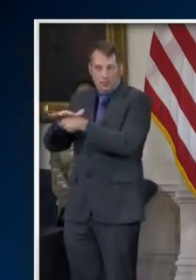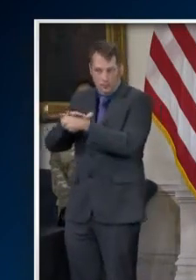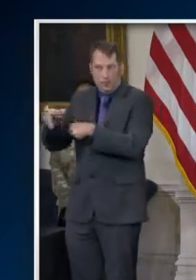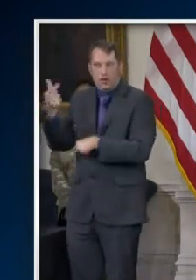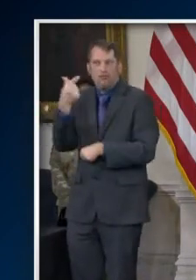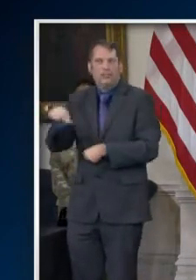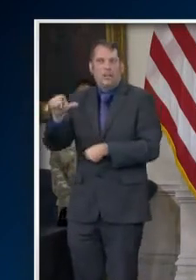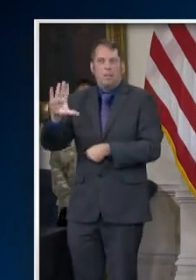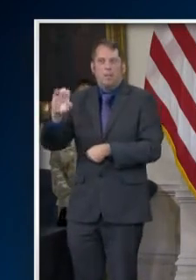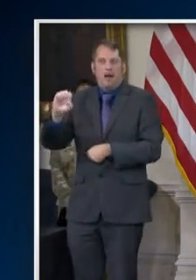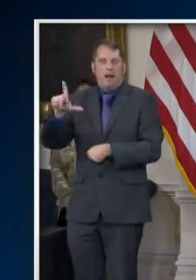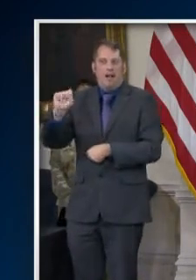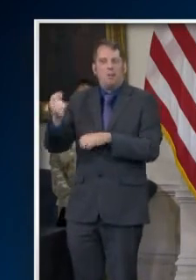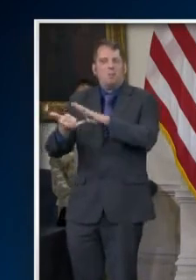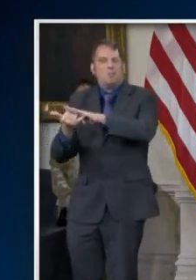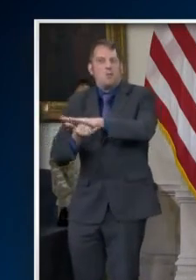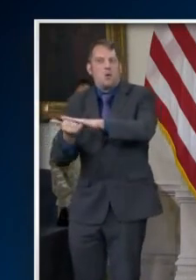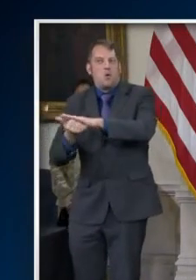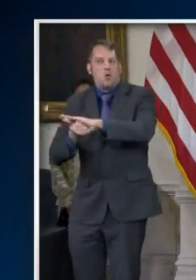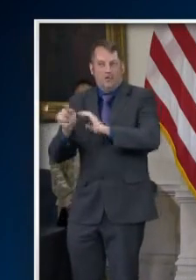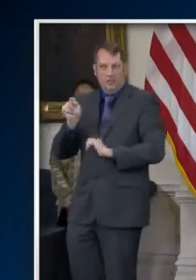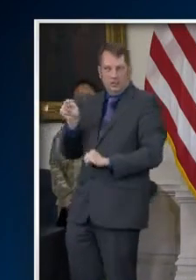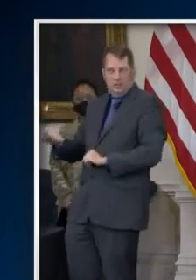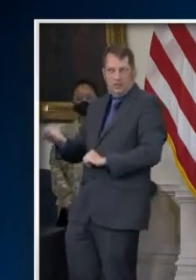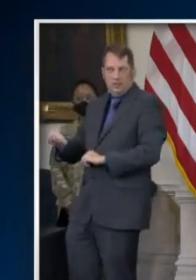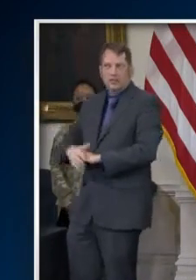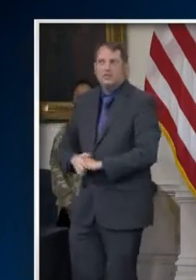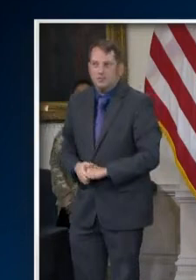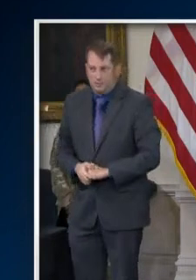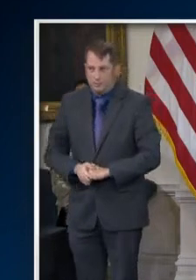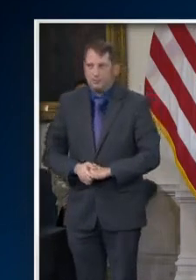CONVENTION CENTER FIELD HOSPITAL, AND THE FEMA SITE IN GREENBELT.